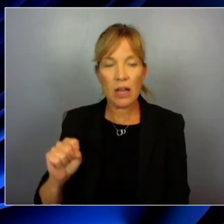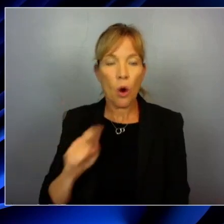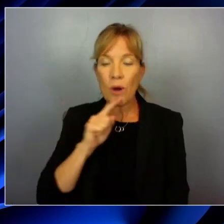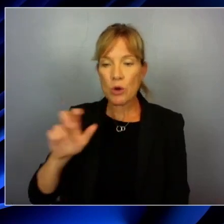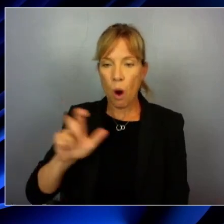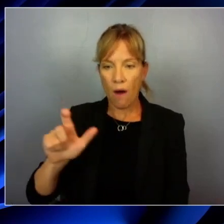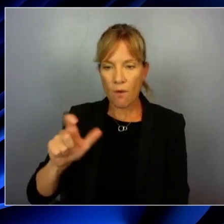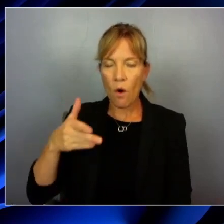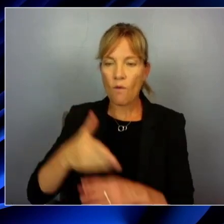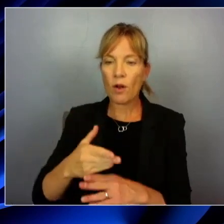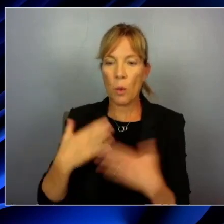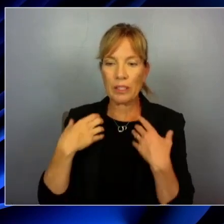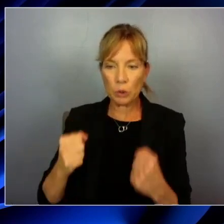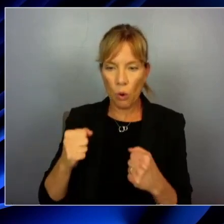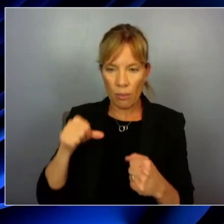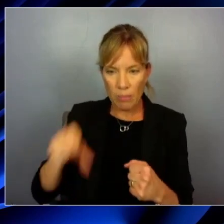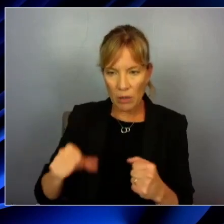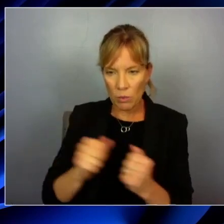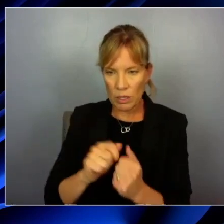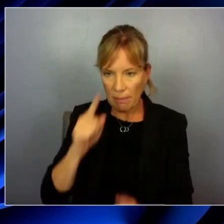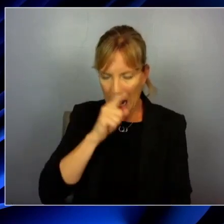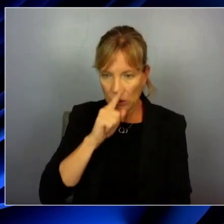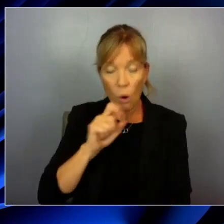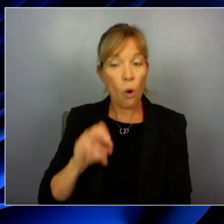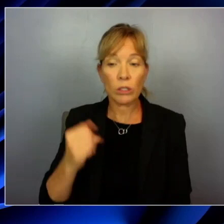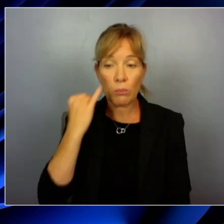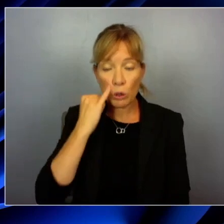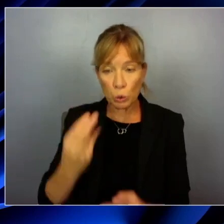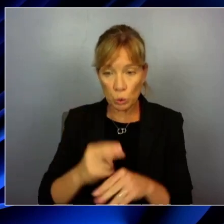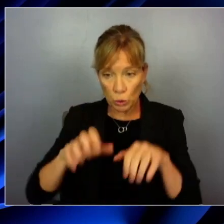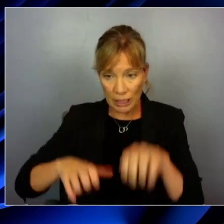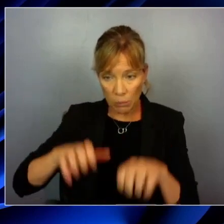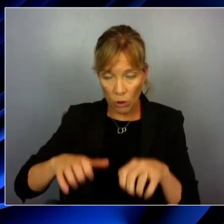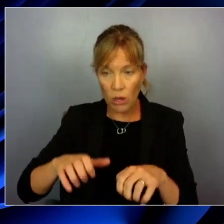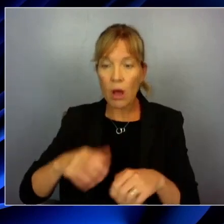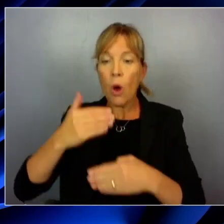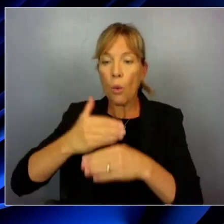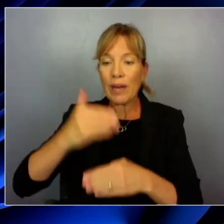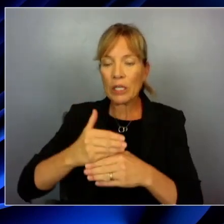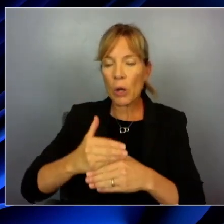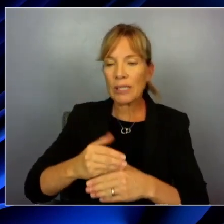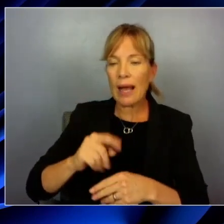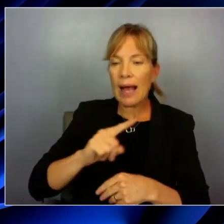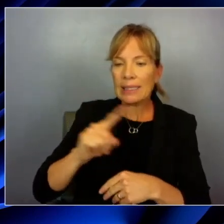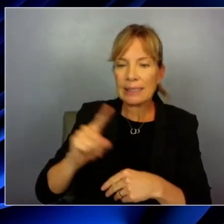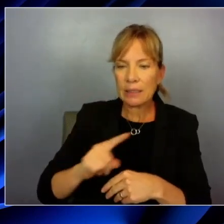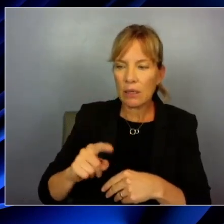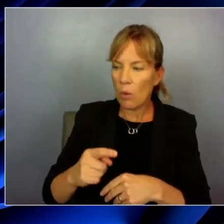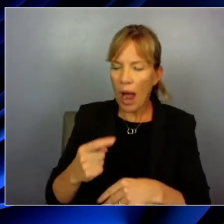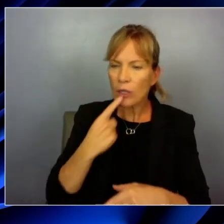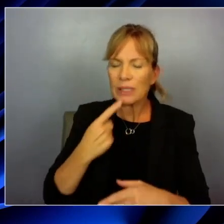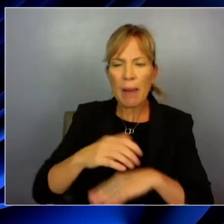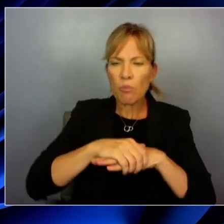with your mouse or if you’re a keyboard user Windows key and the letter Z. How do you say that in British English?